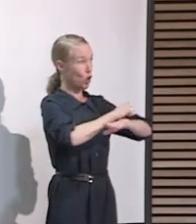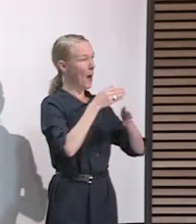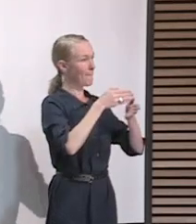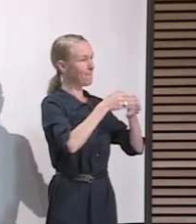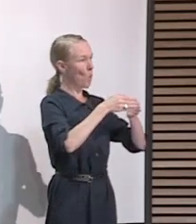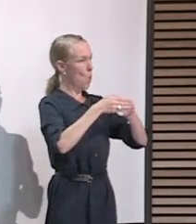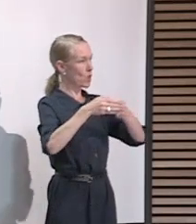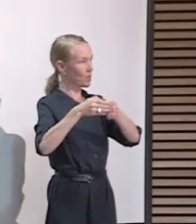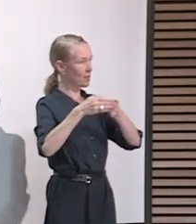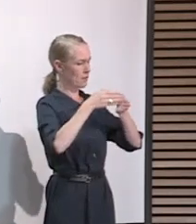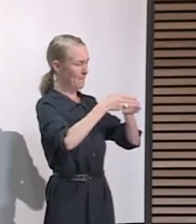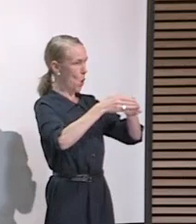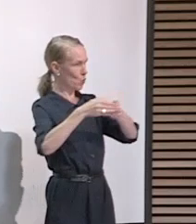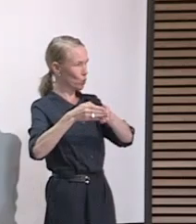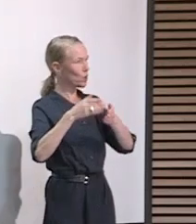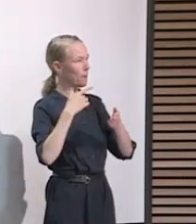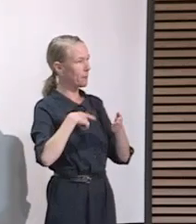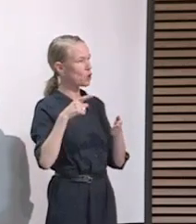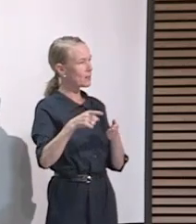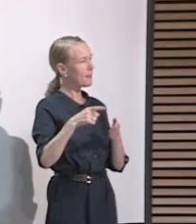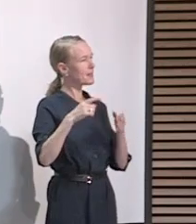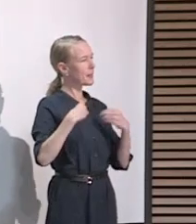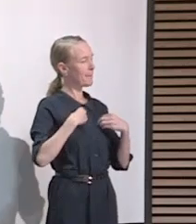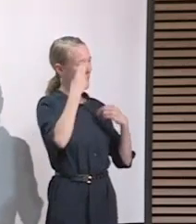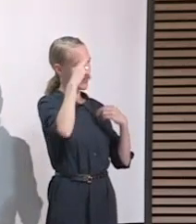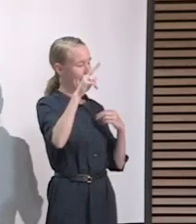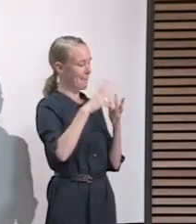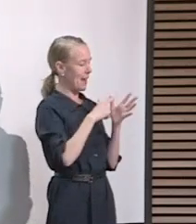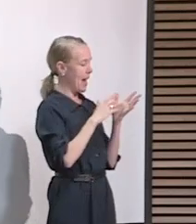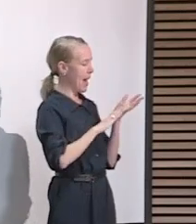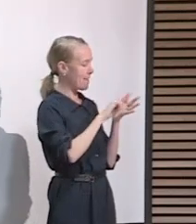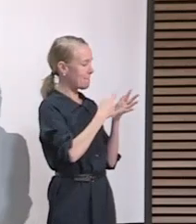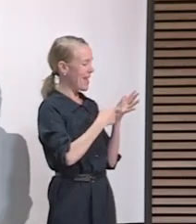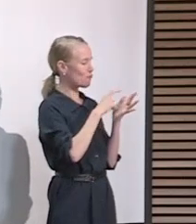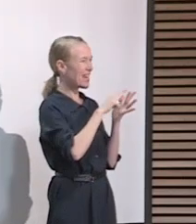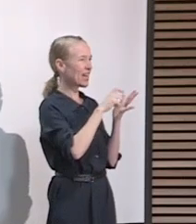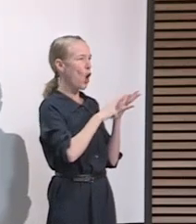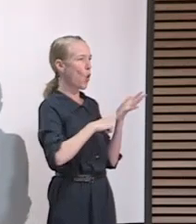the two ports that was being focused on because Americold I